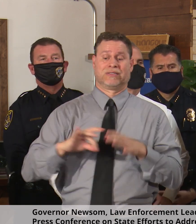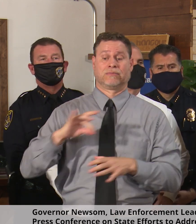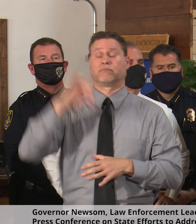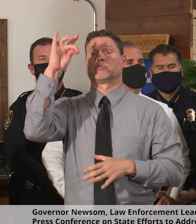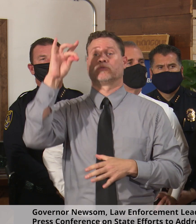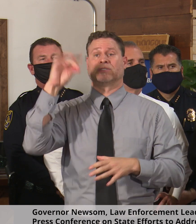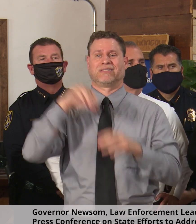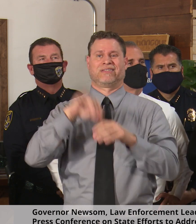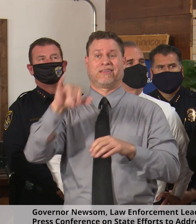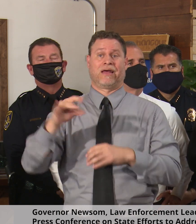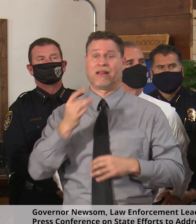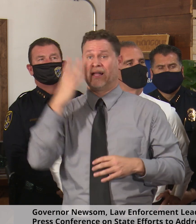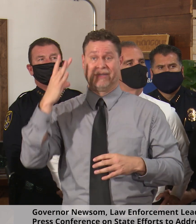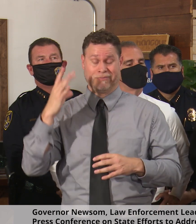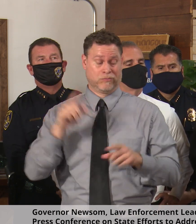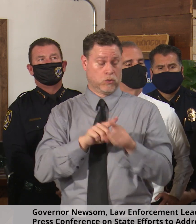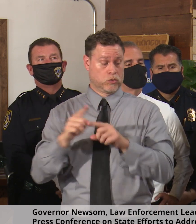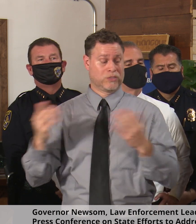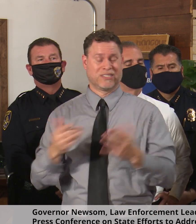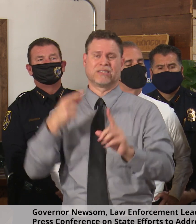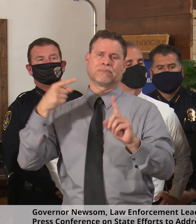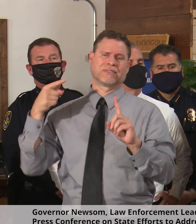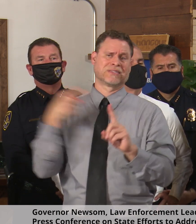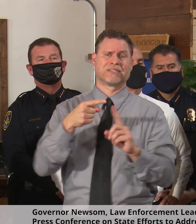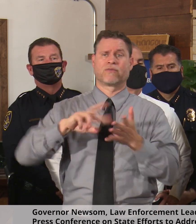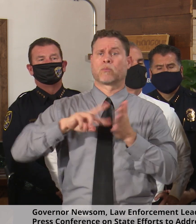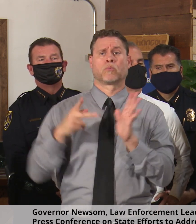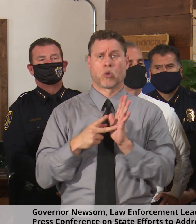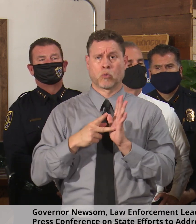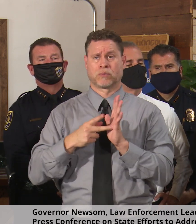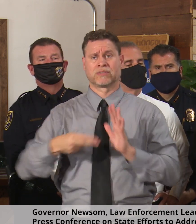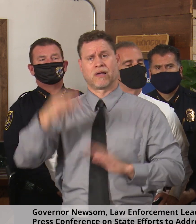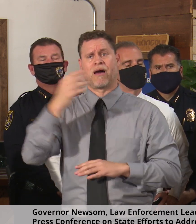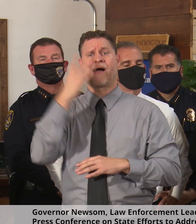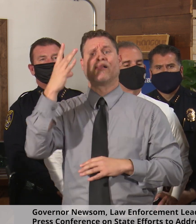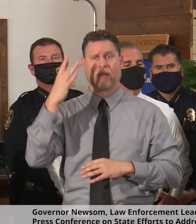in in that light. We're also here, specific purpose and that is to highlight not just